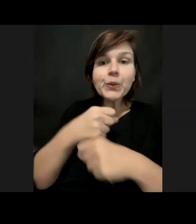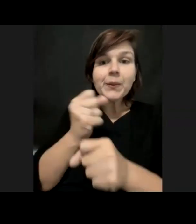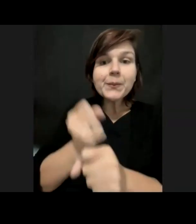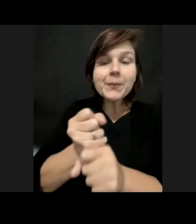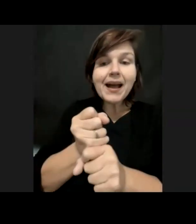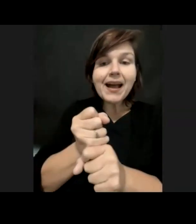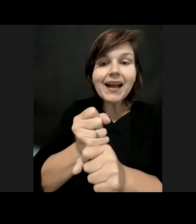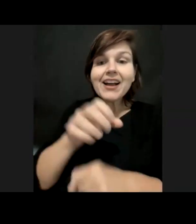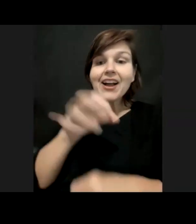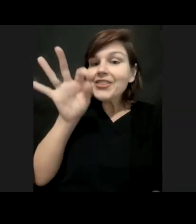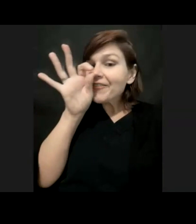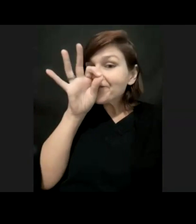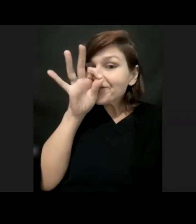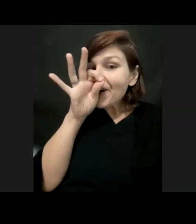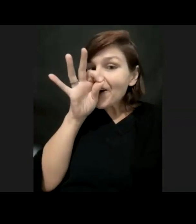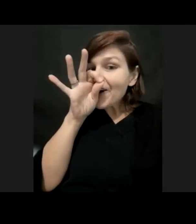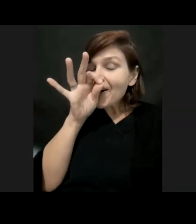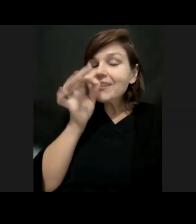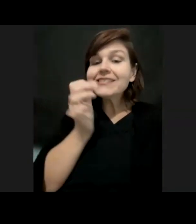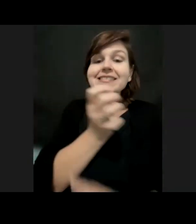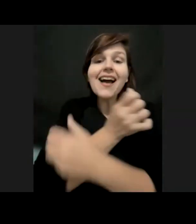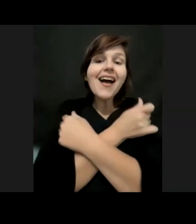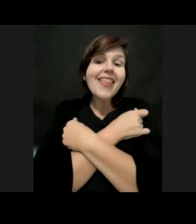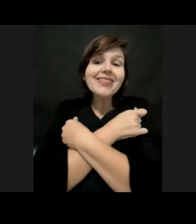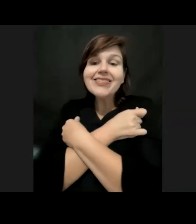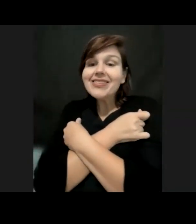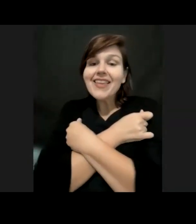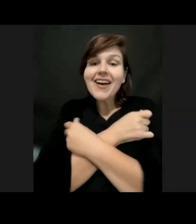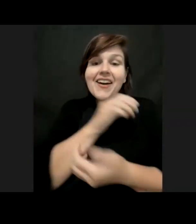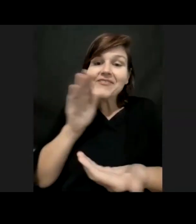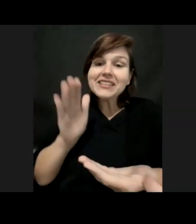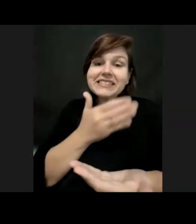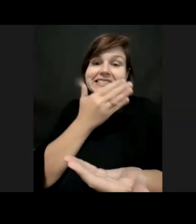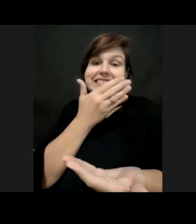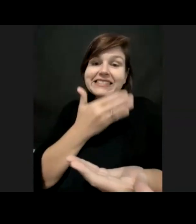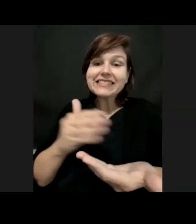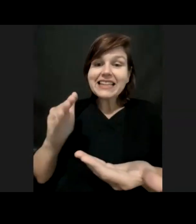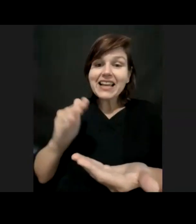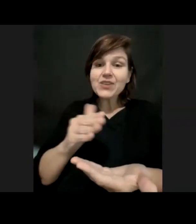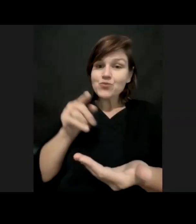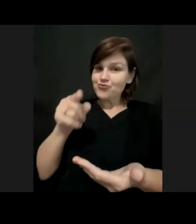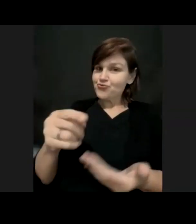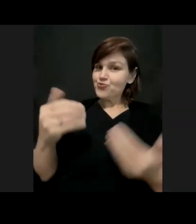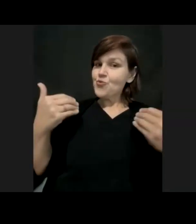And I love singing the songs with you, children, they're so nice and you've got all the songs that you can sing as well.